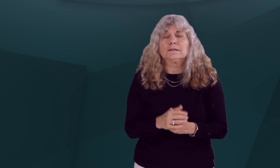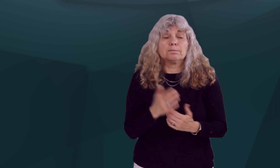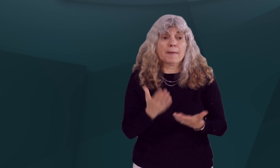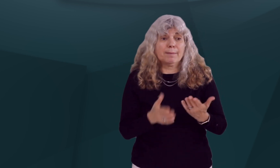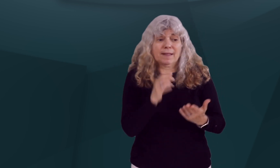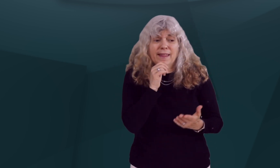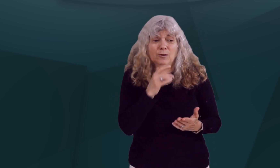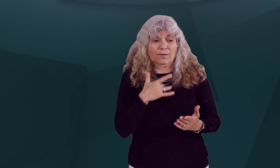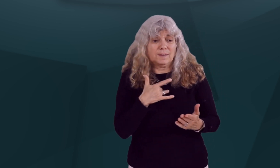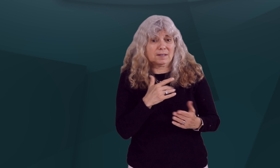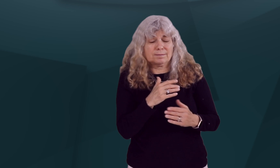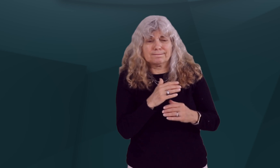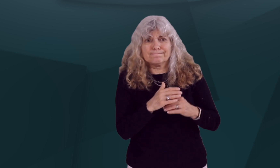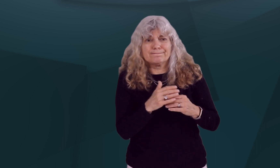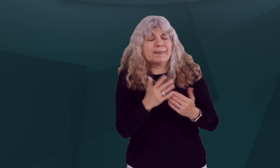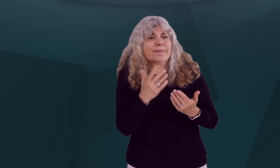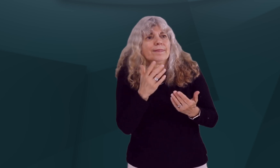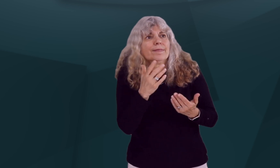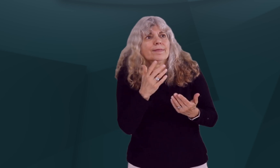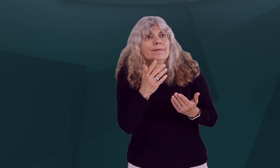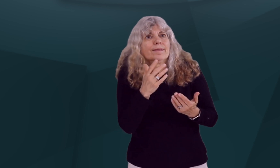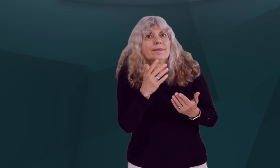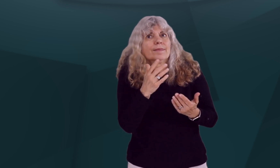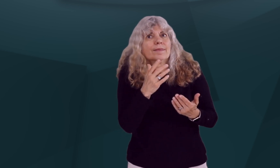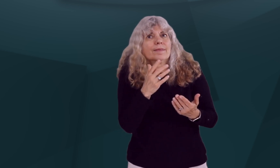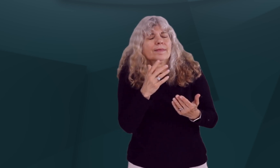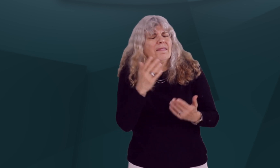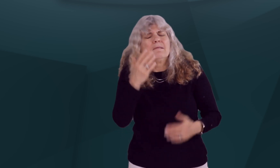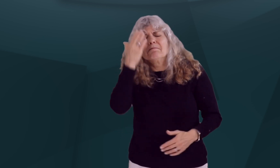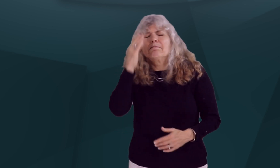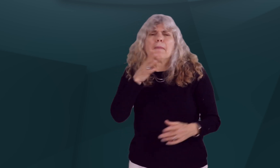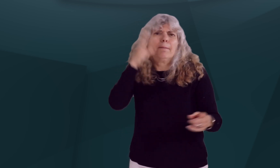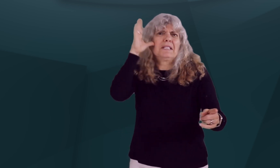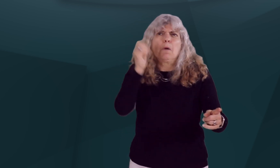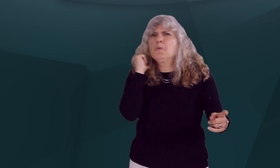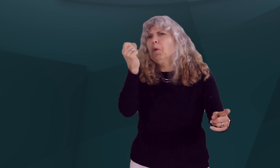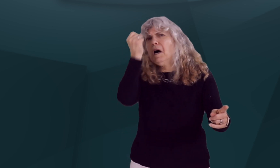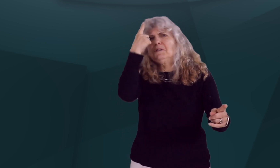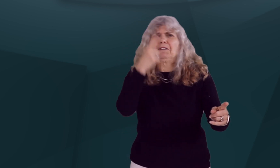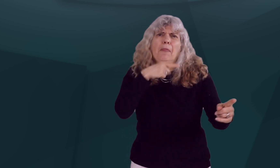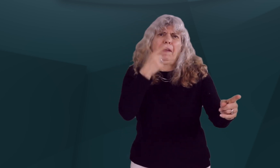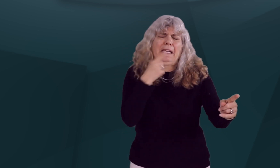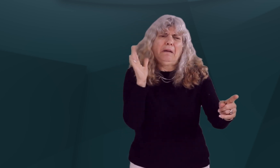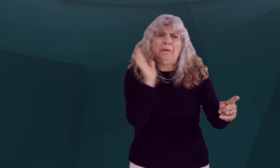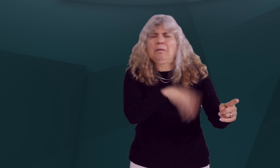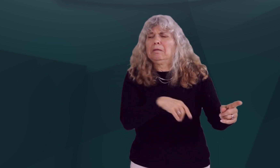Maybe they feel, well, mom and dad won't understand because they're hearing,